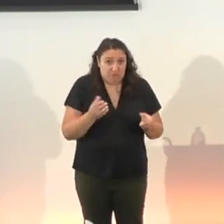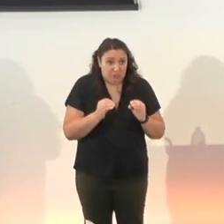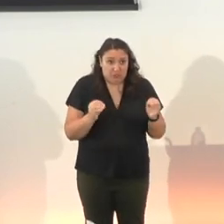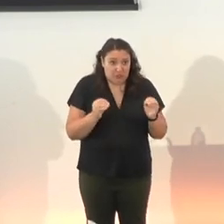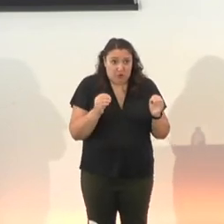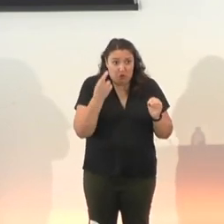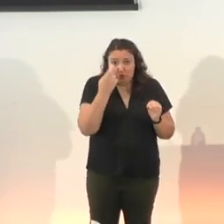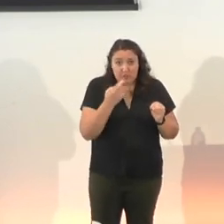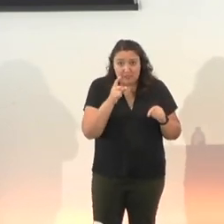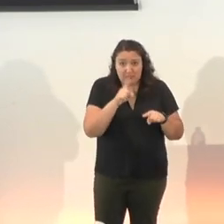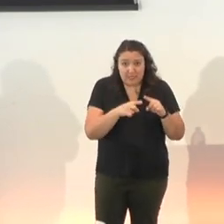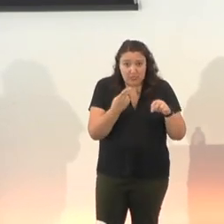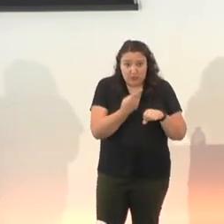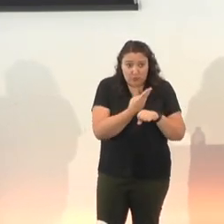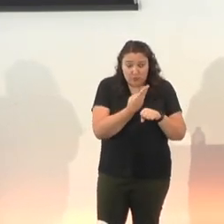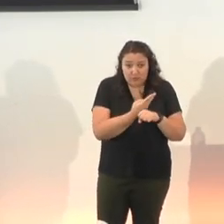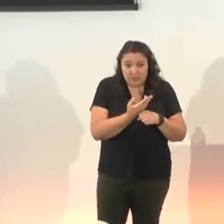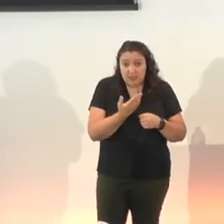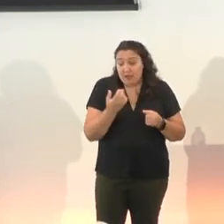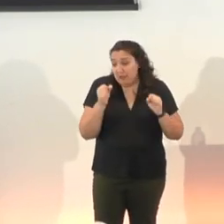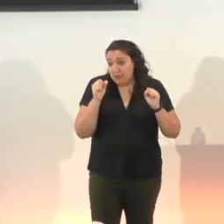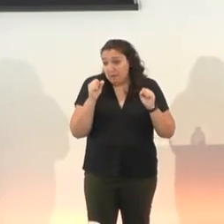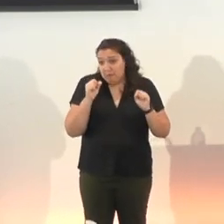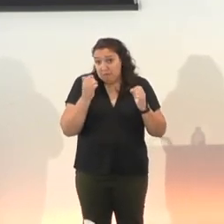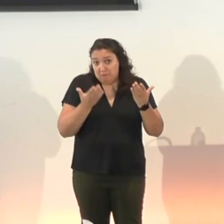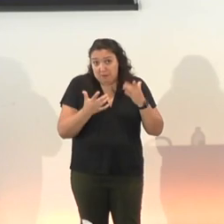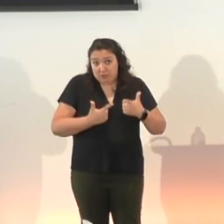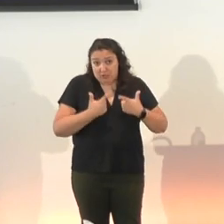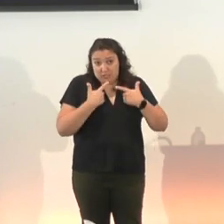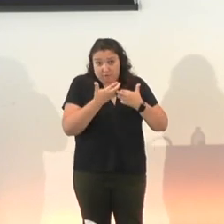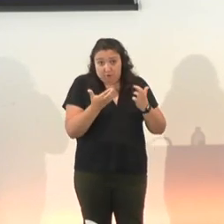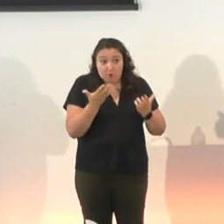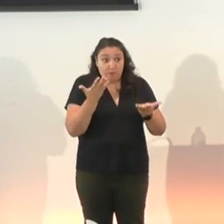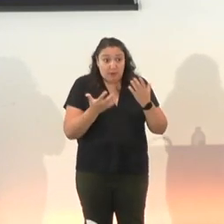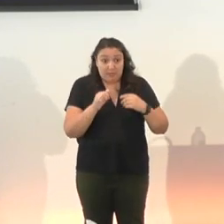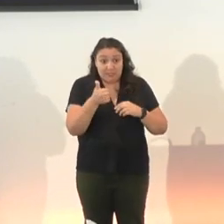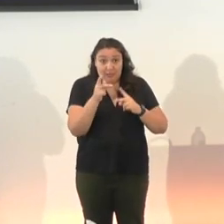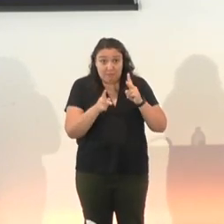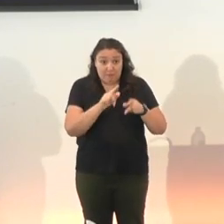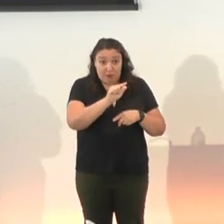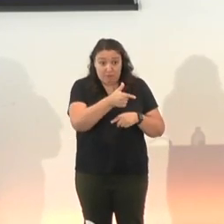to be in people's living room. There could be 10 people doing it sequentially in the lab and they